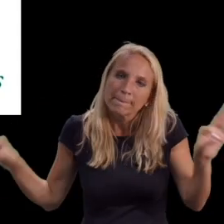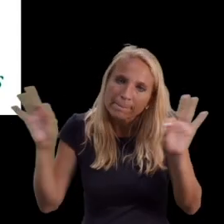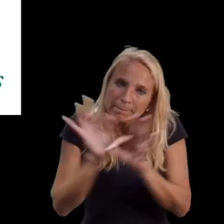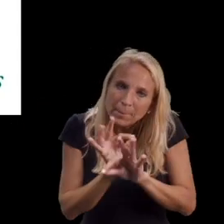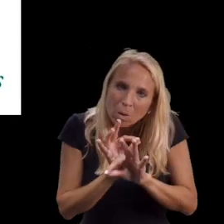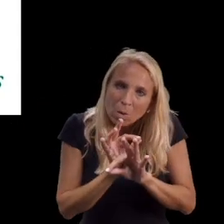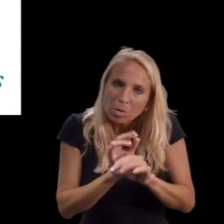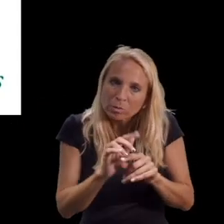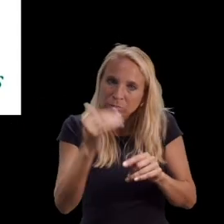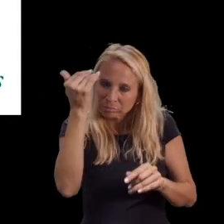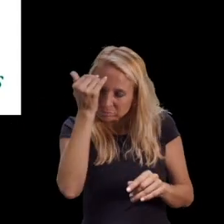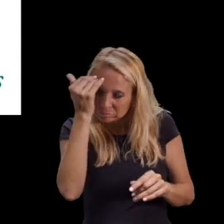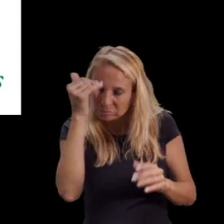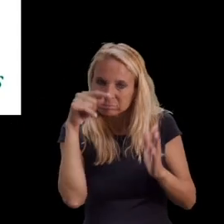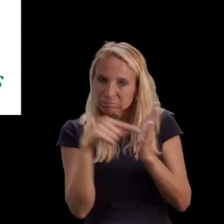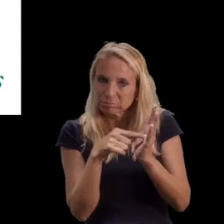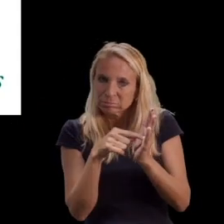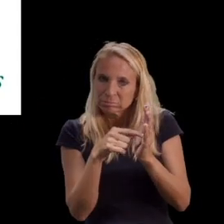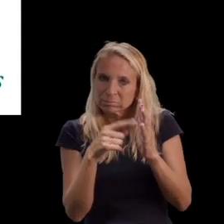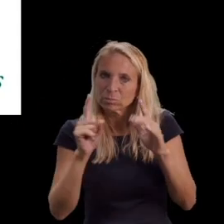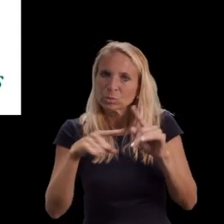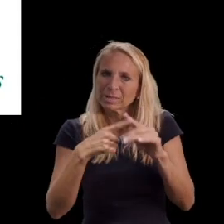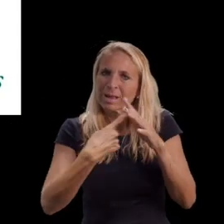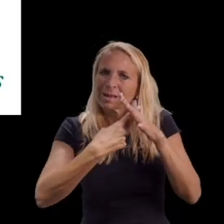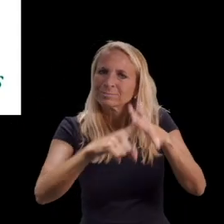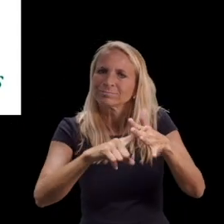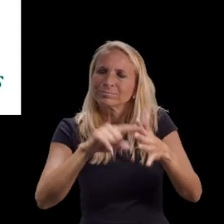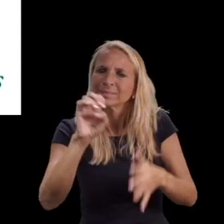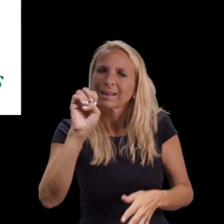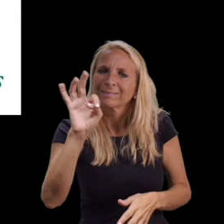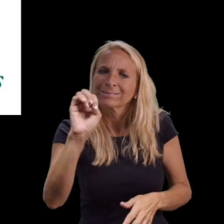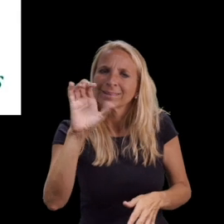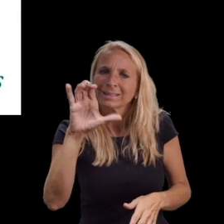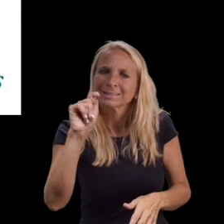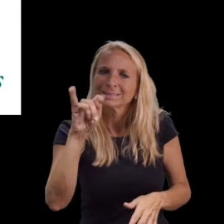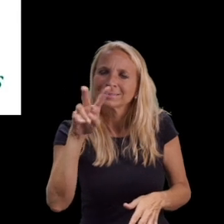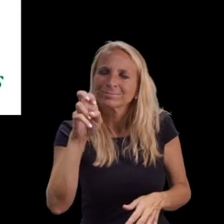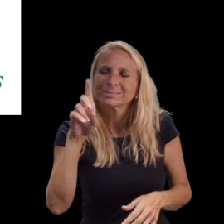to kind of consider the effective date on the letter